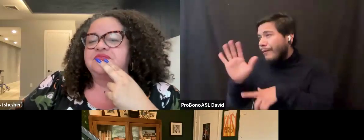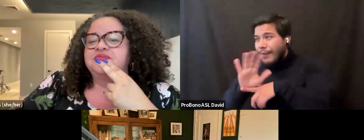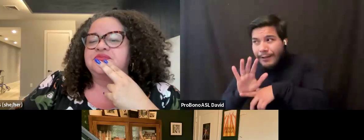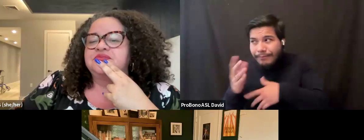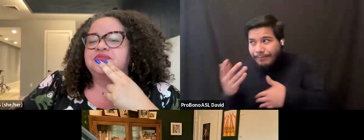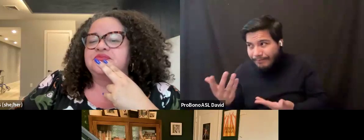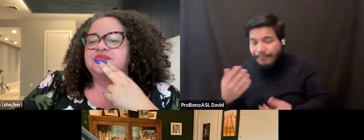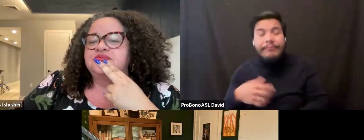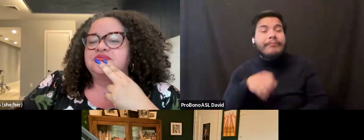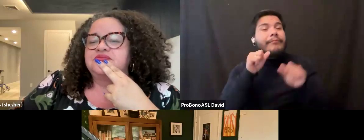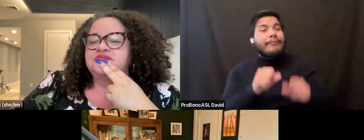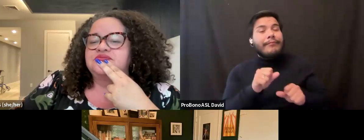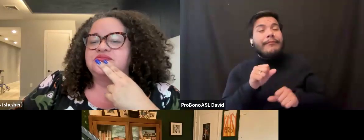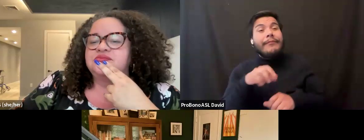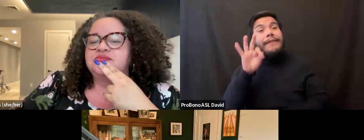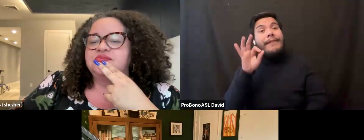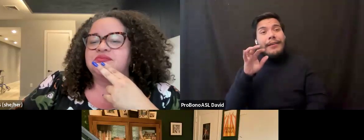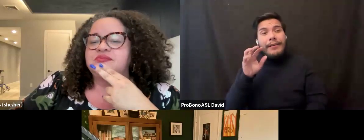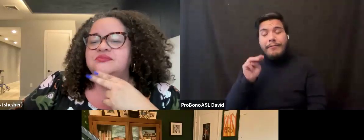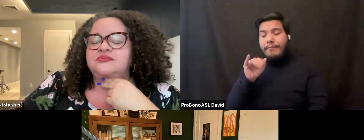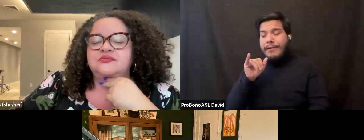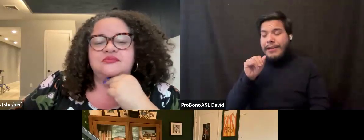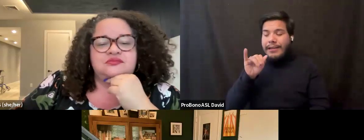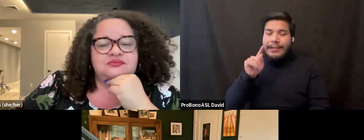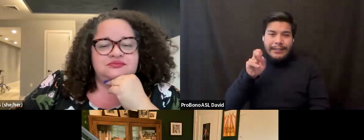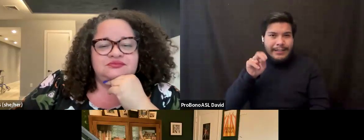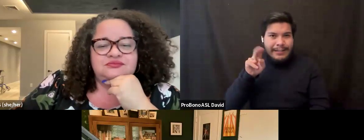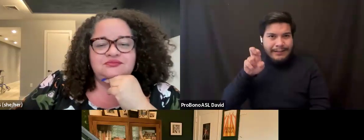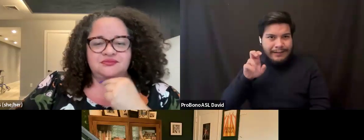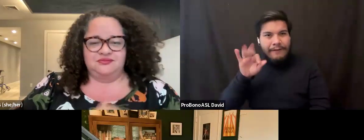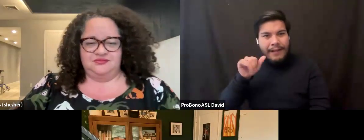You can find me on Maintenance Phase wherever podcasts are, You can get my books wherever books are,